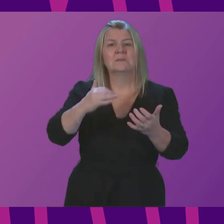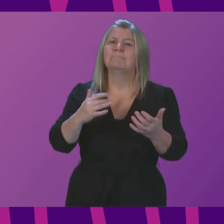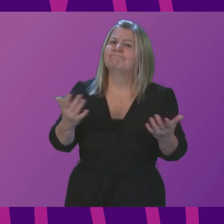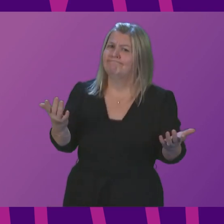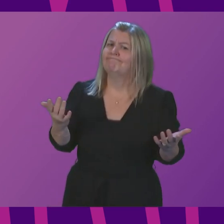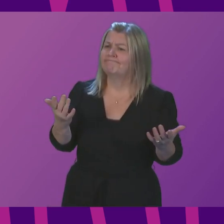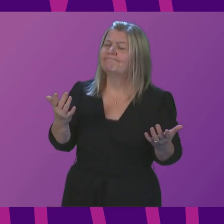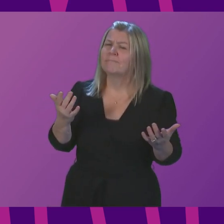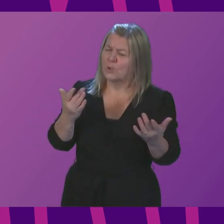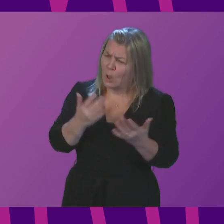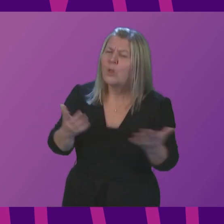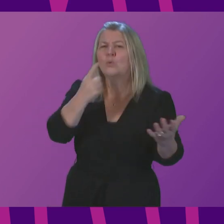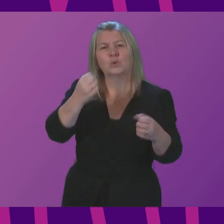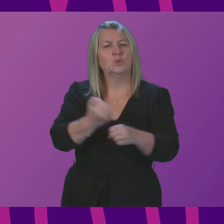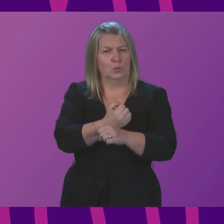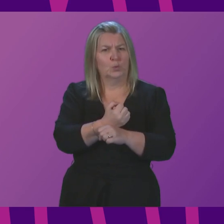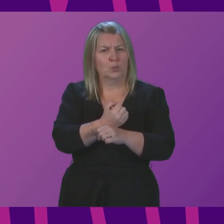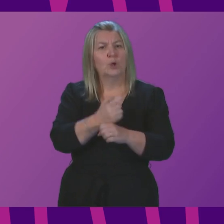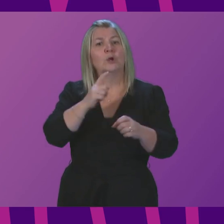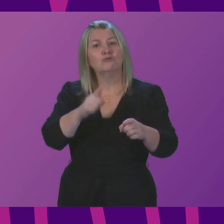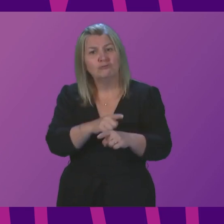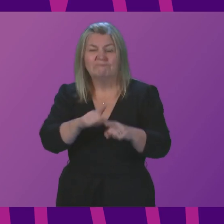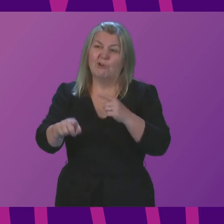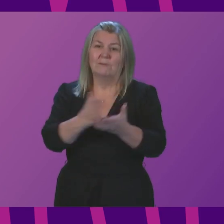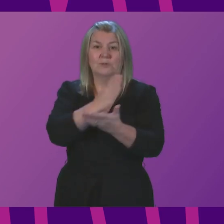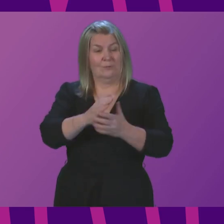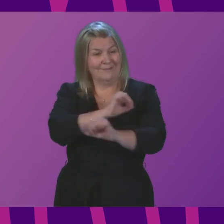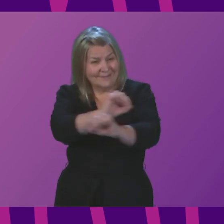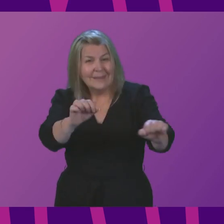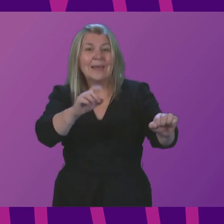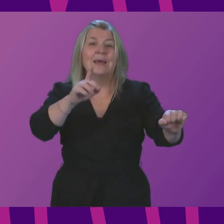that all of us need to do to ensure that the experience of women is improved when they